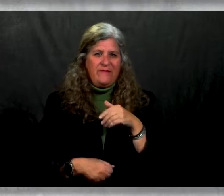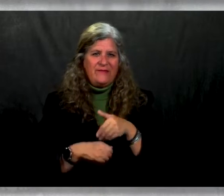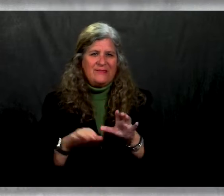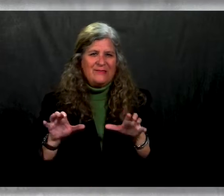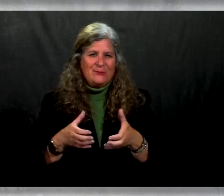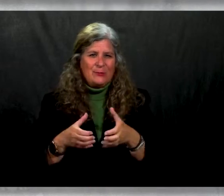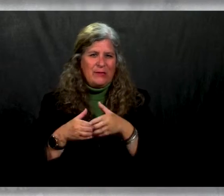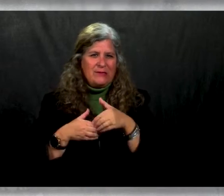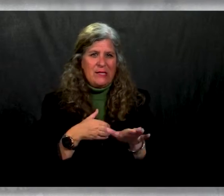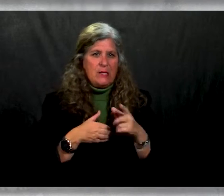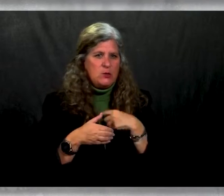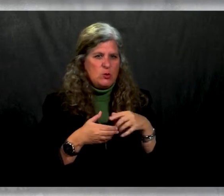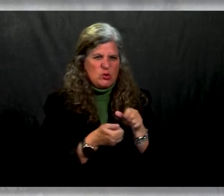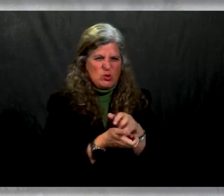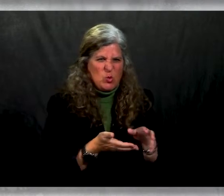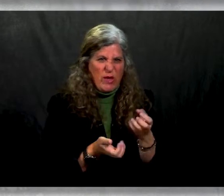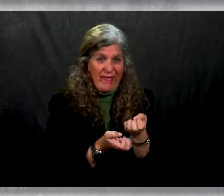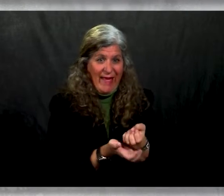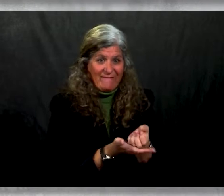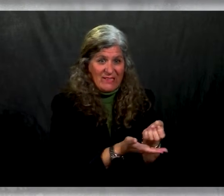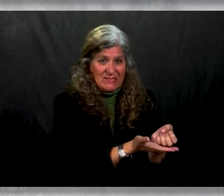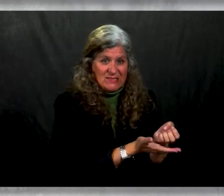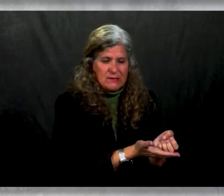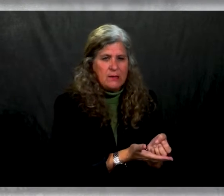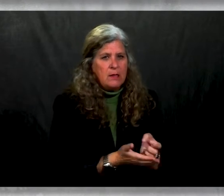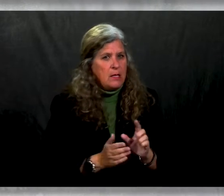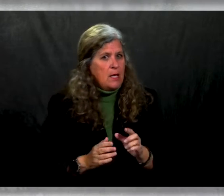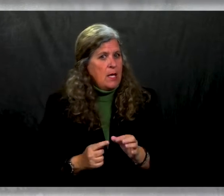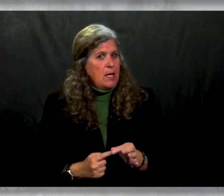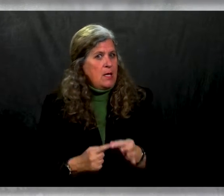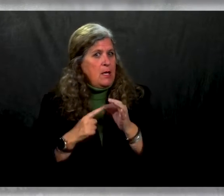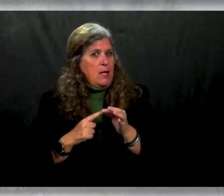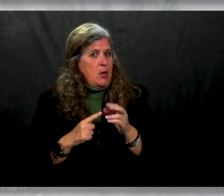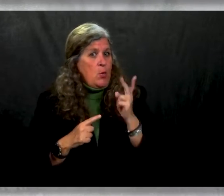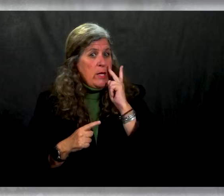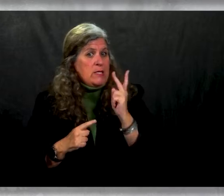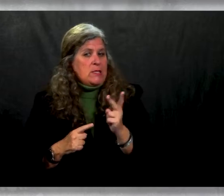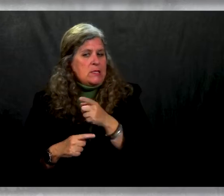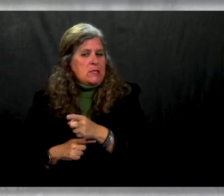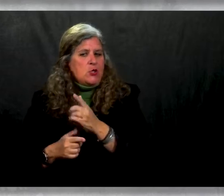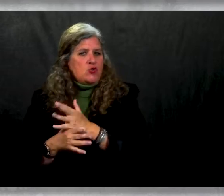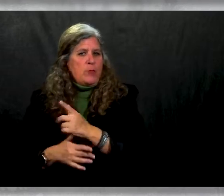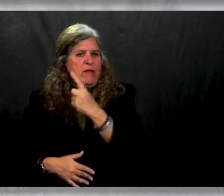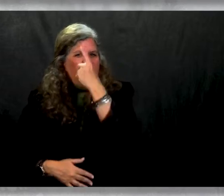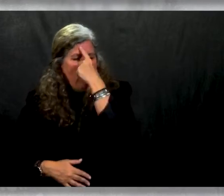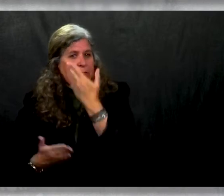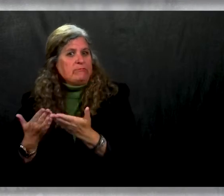to destroy evidence in the later phases of the war, especially when it had sunken through to some of 'em that they might lose.